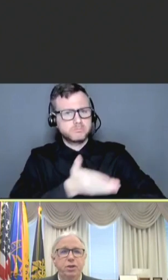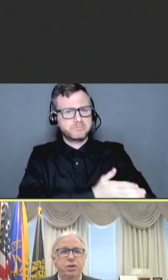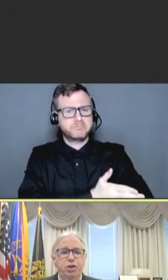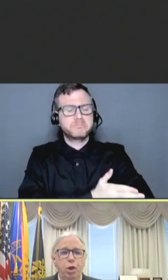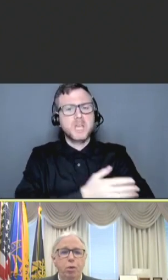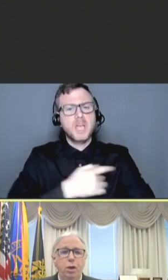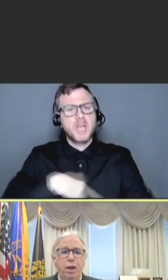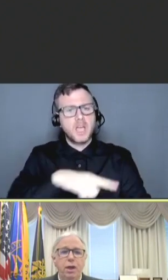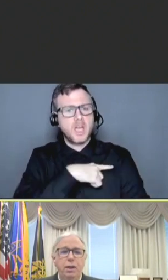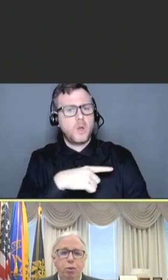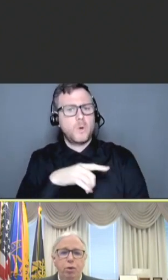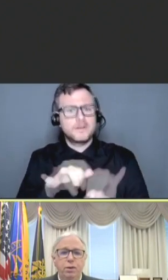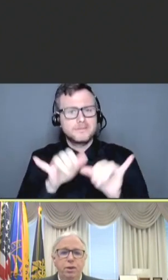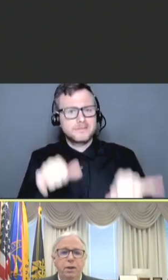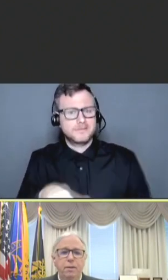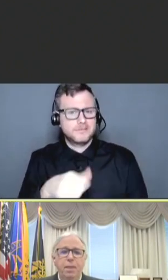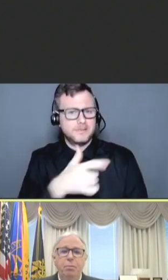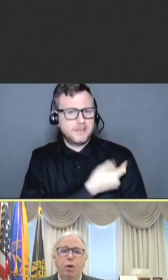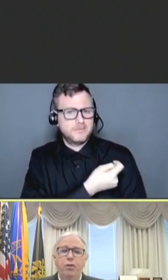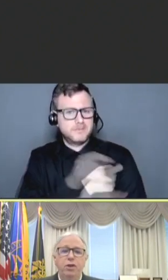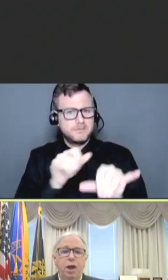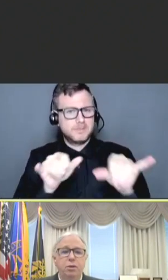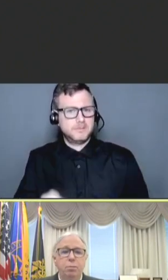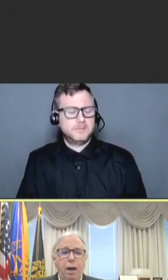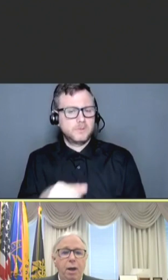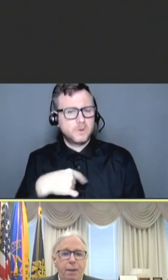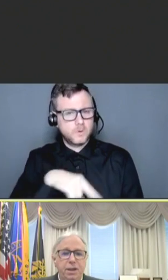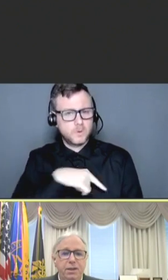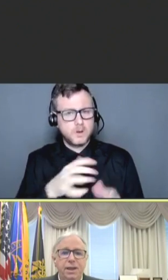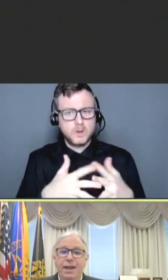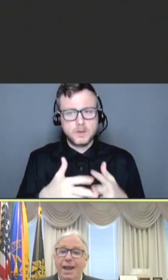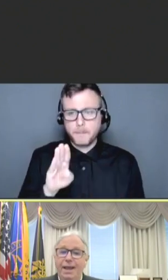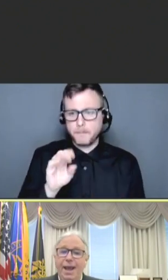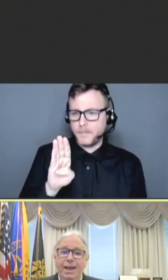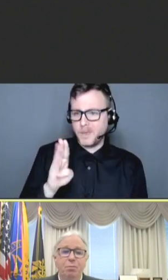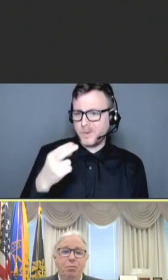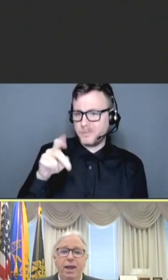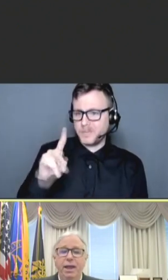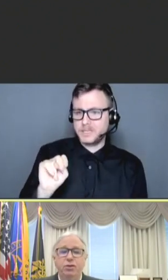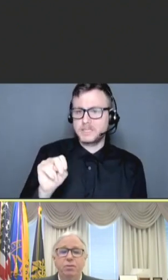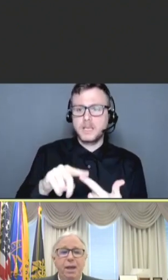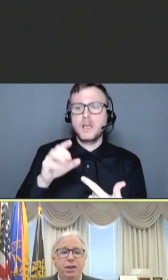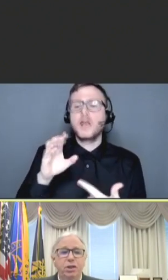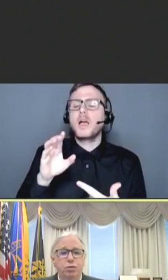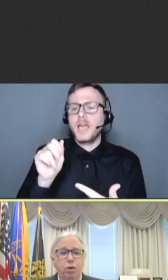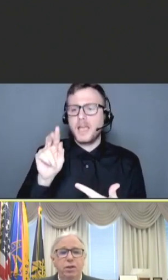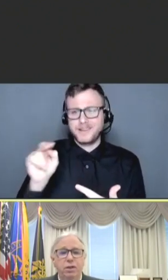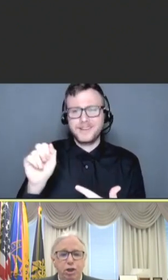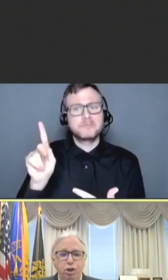which is so important. Both Dr. Bob Hopkins and Ann Aikin play a tremendous role in the